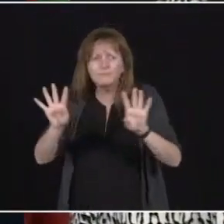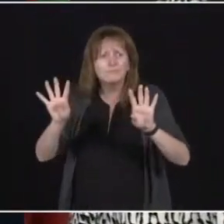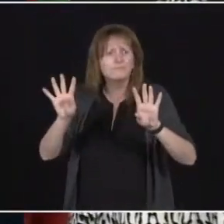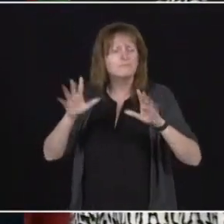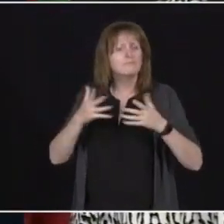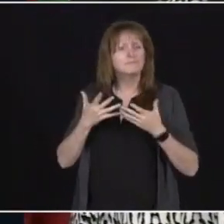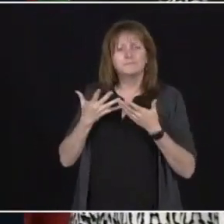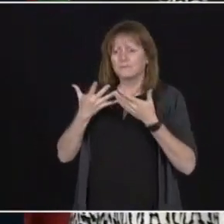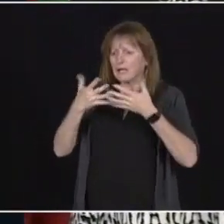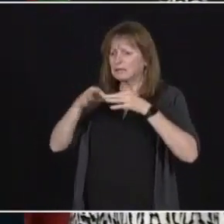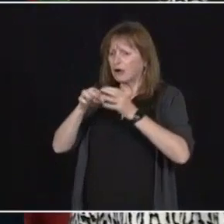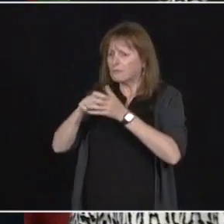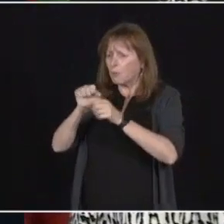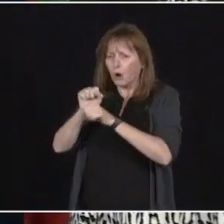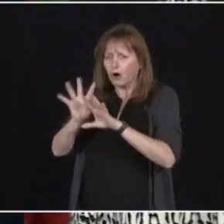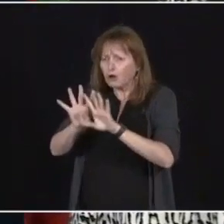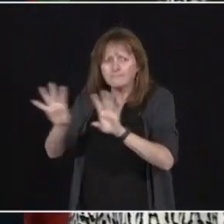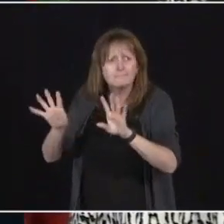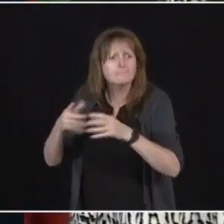leaders and our business leaders.